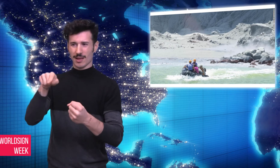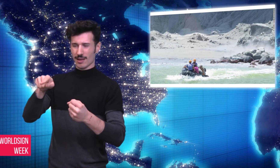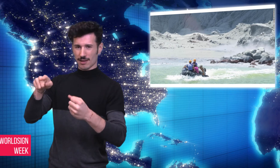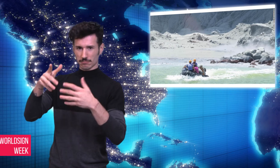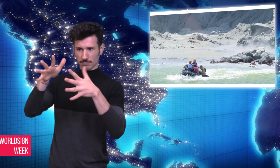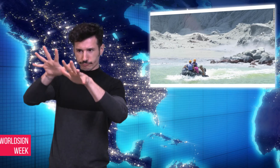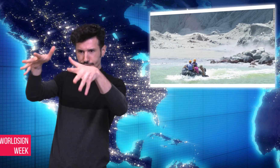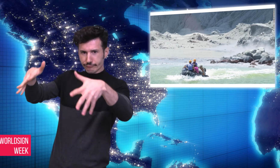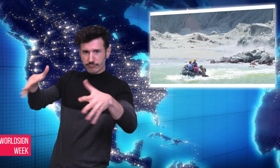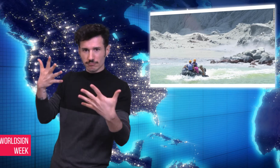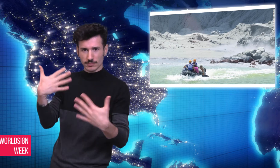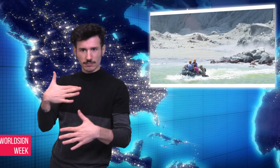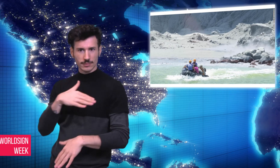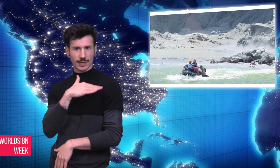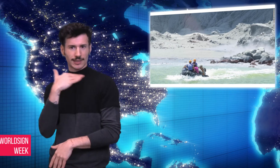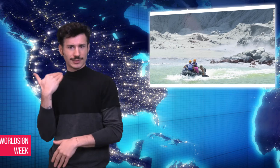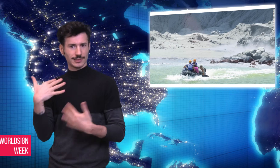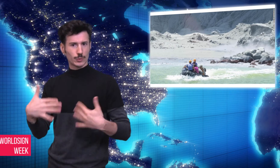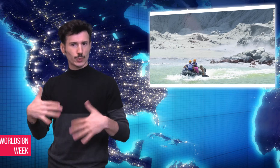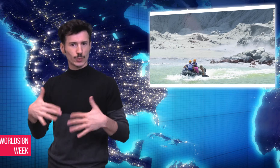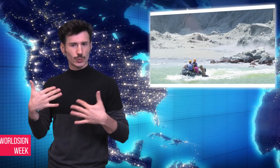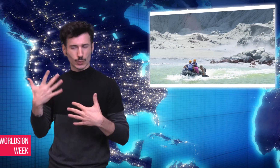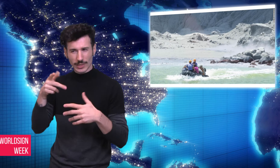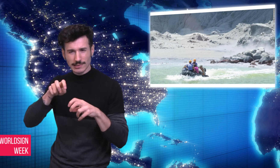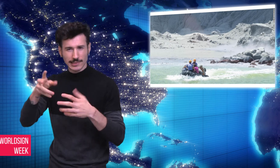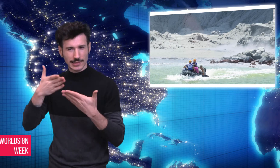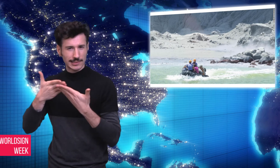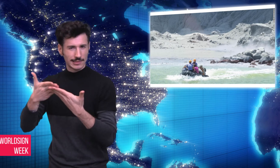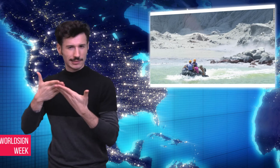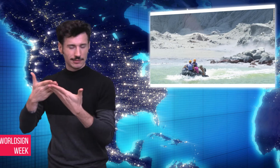or missing but the conditions are still too dangerous.